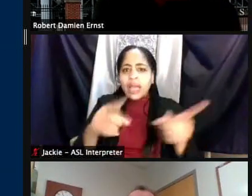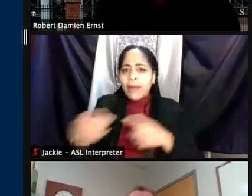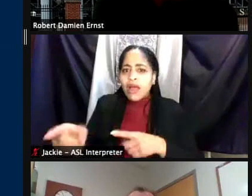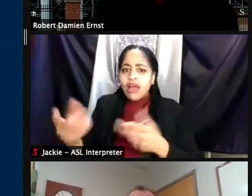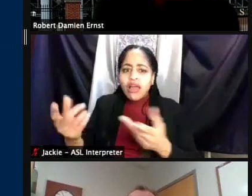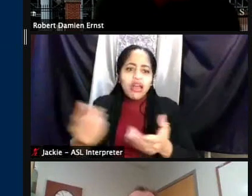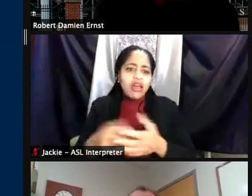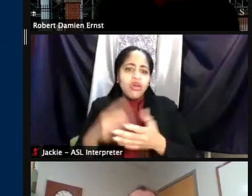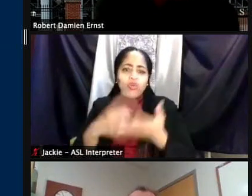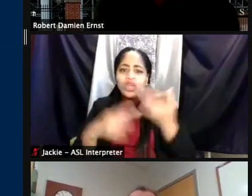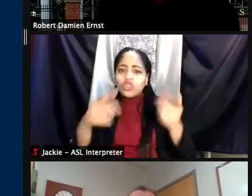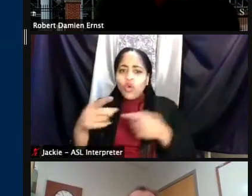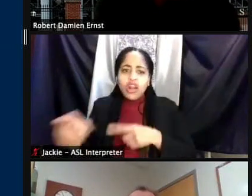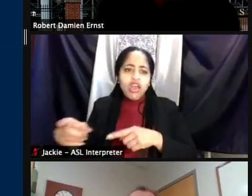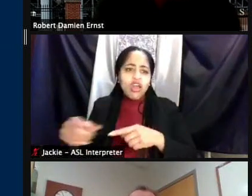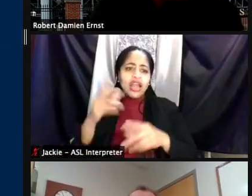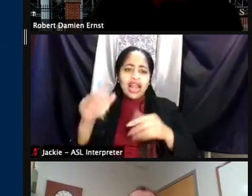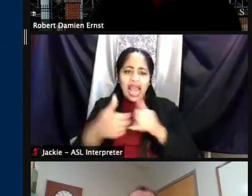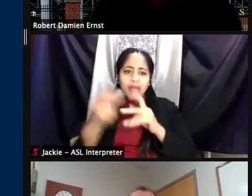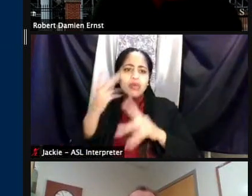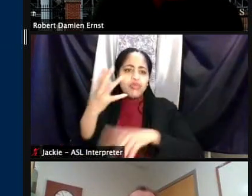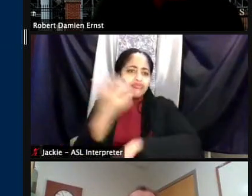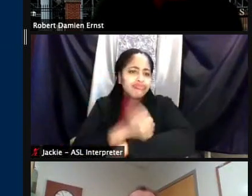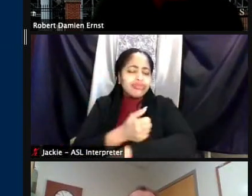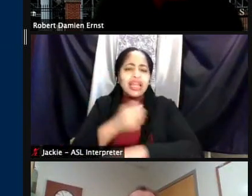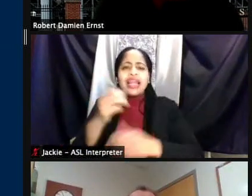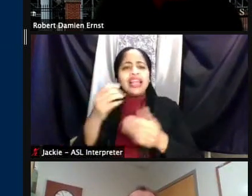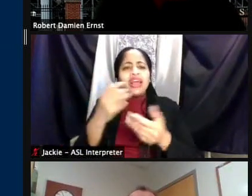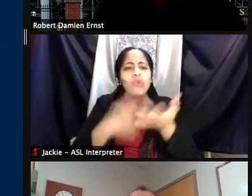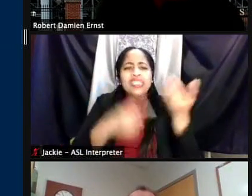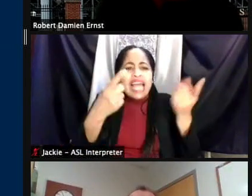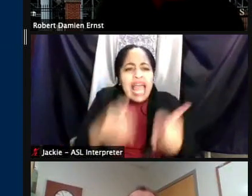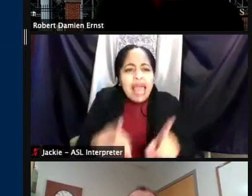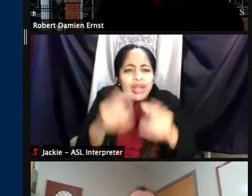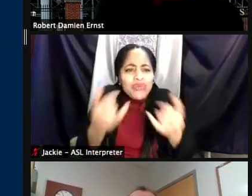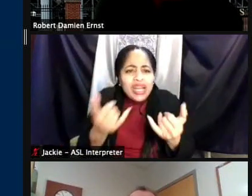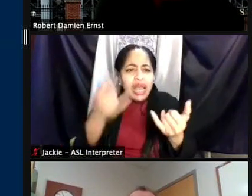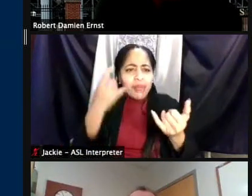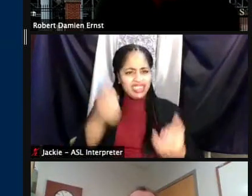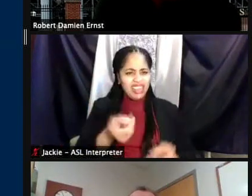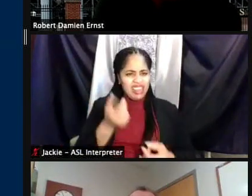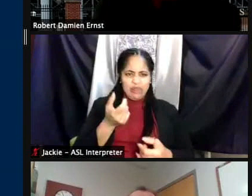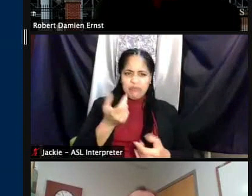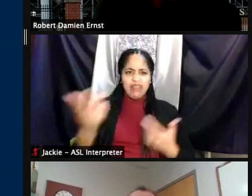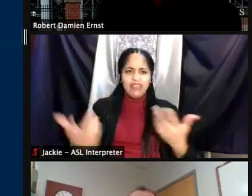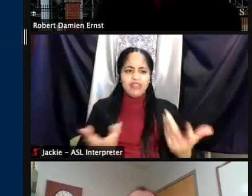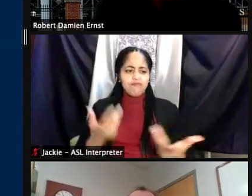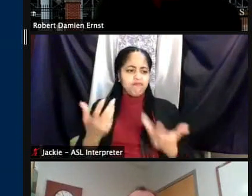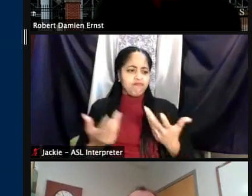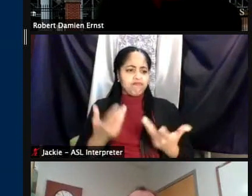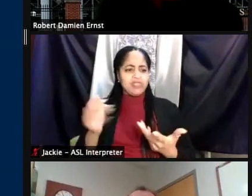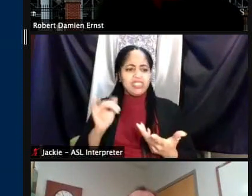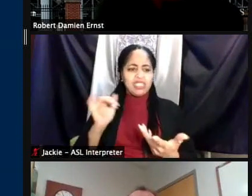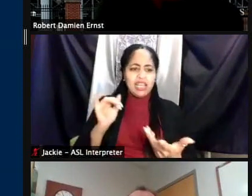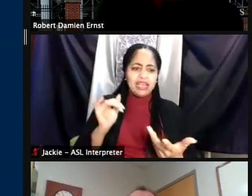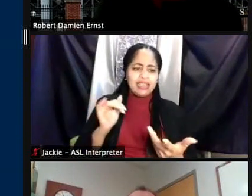How many people have been vaccinated? And really what's happening at this moment? Because there was a little bit of bumpiness I'm gonna say,